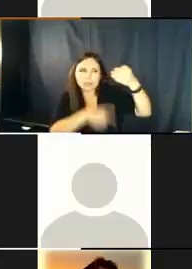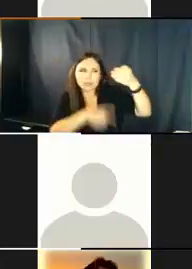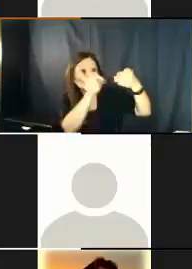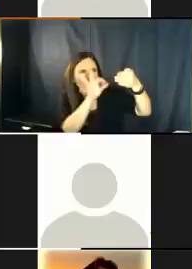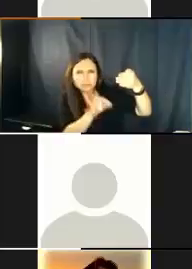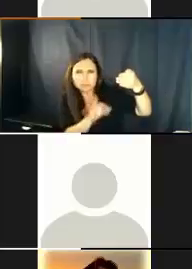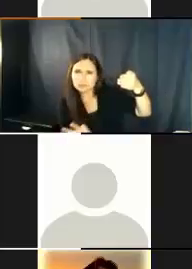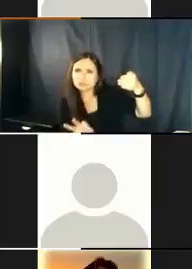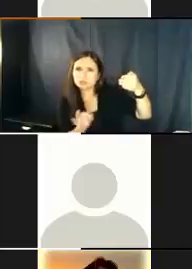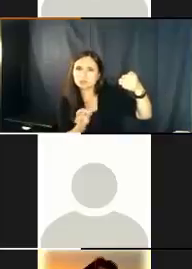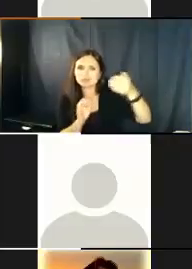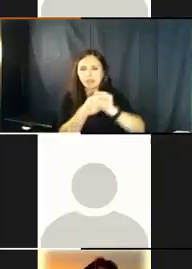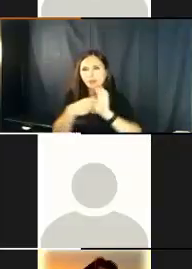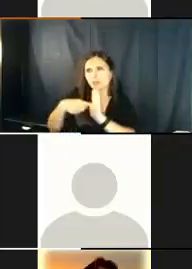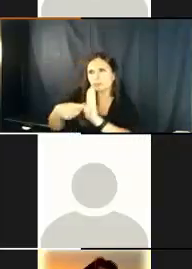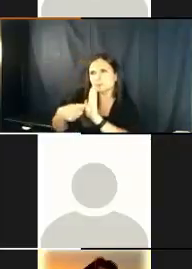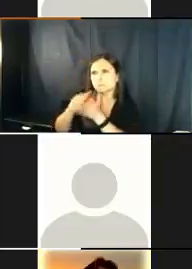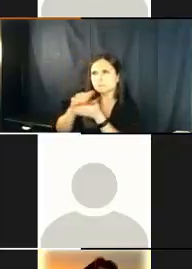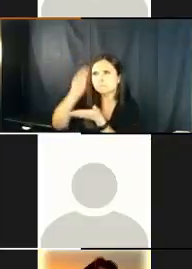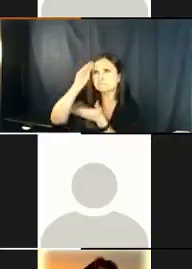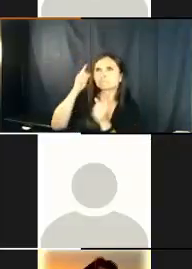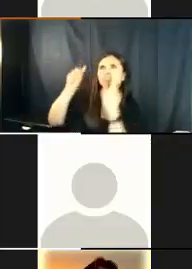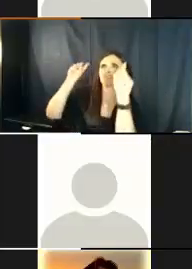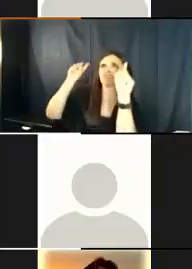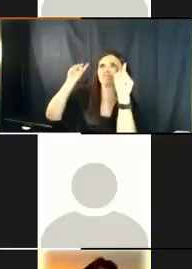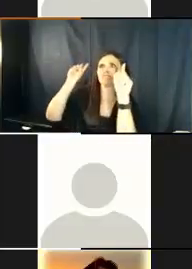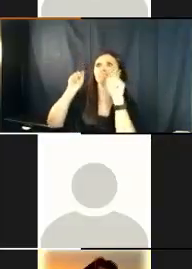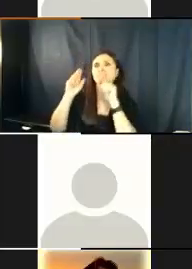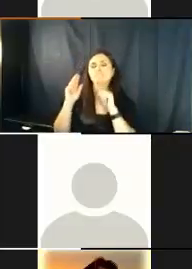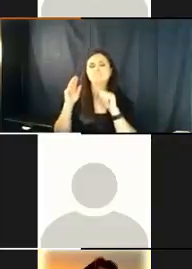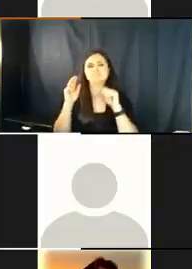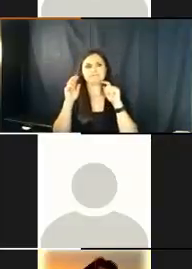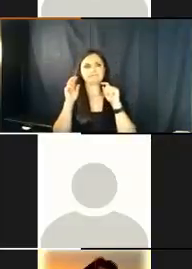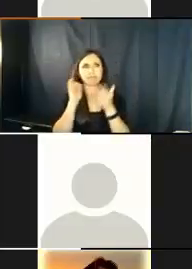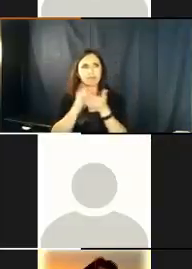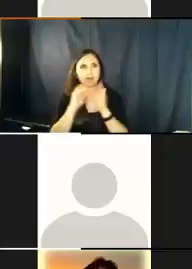they demonstrate learning or having that enhancement piece built into the course if the student